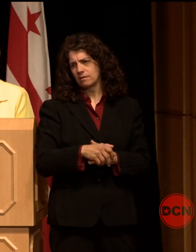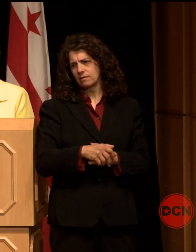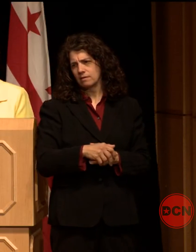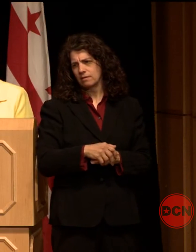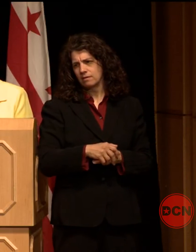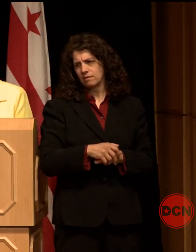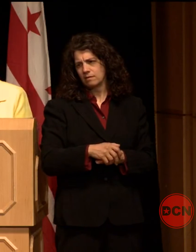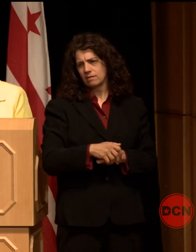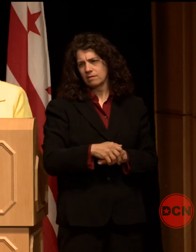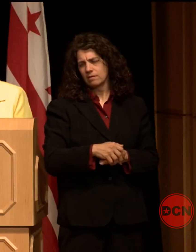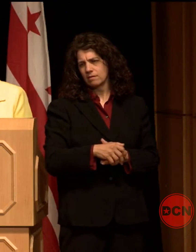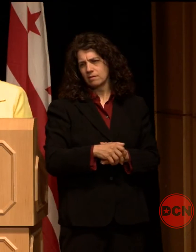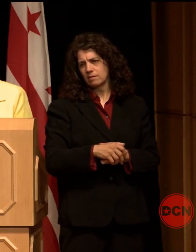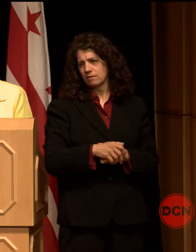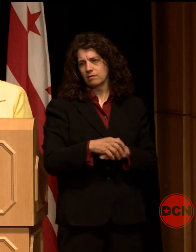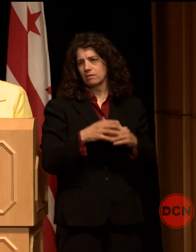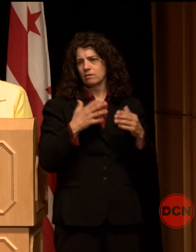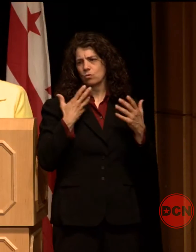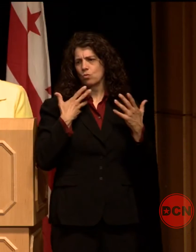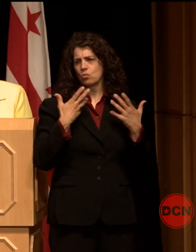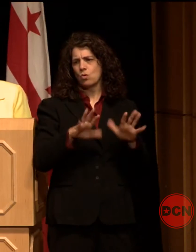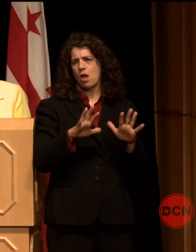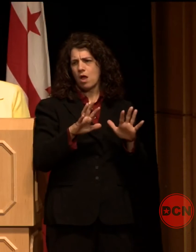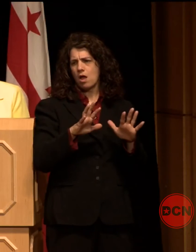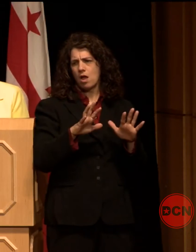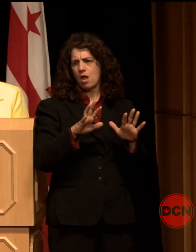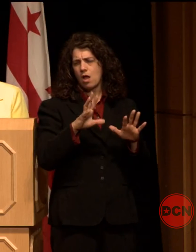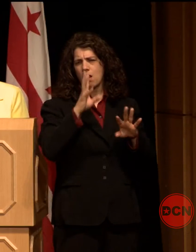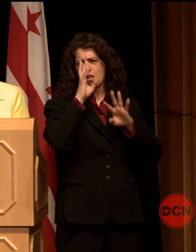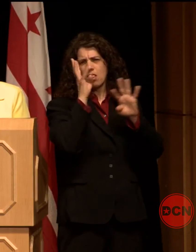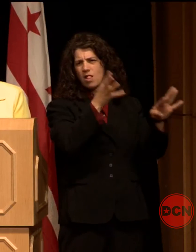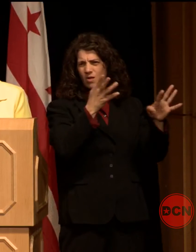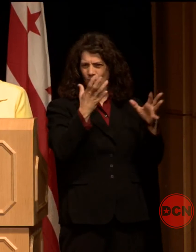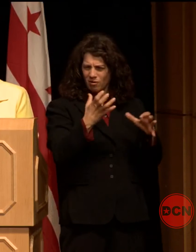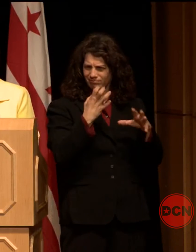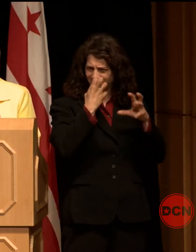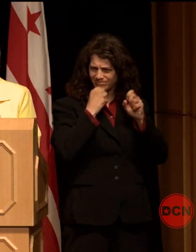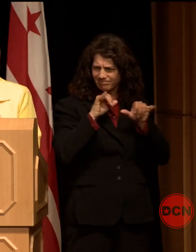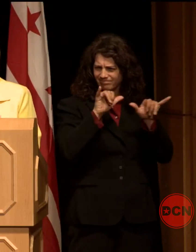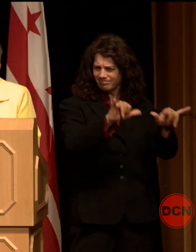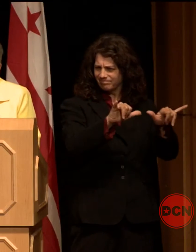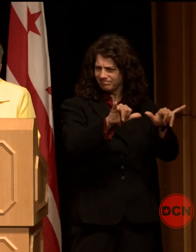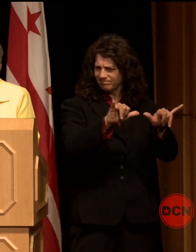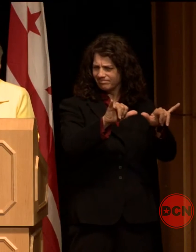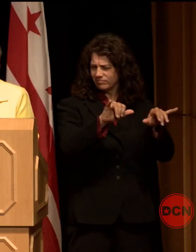AFFORDABILITY ACROSS THE DISTRICT. AND AS YOU WILL SOON HEAR, HOUSING PRESERVATION ALSO MEANS